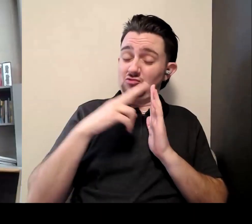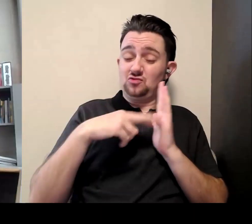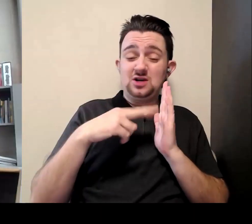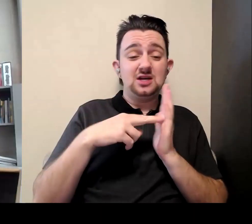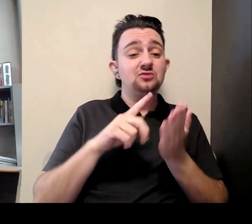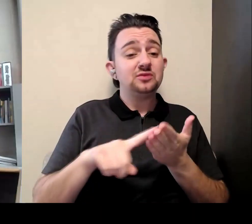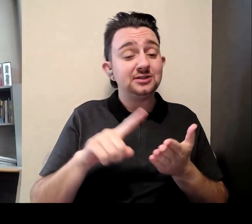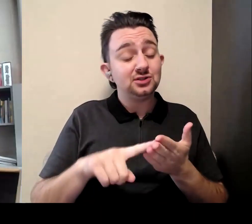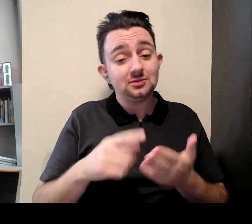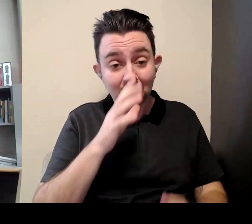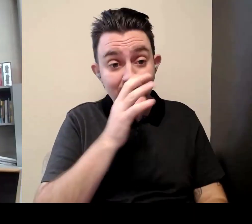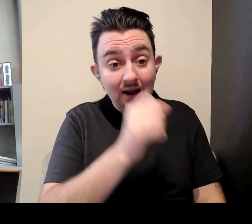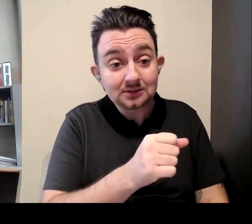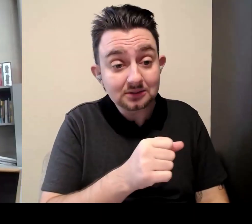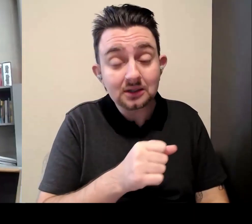And looking at